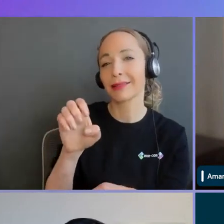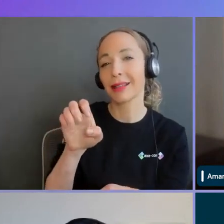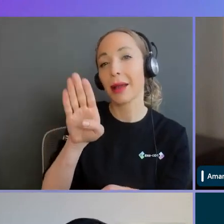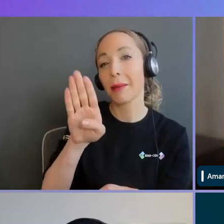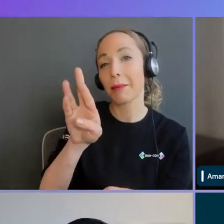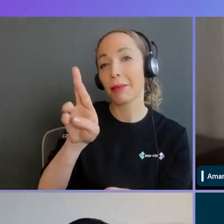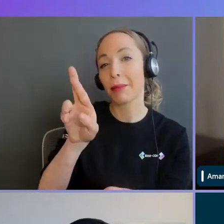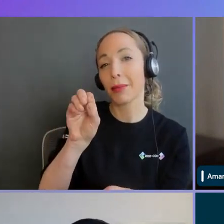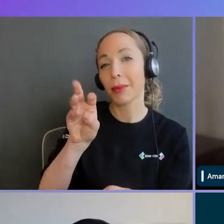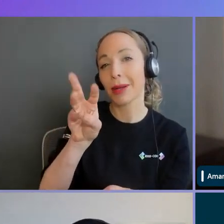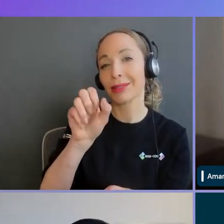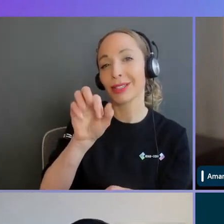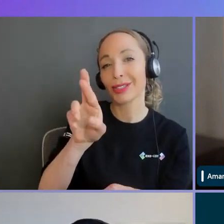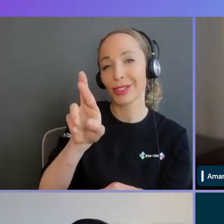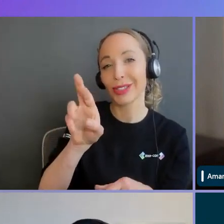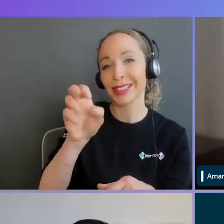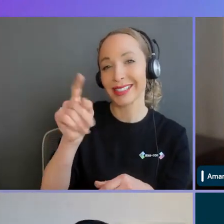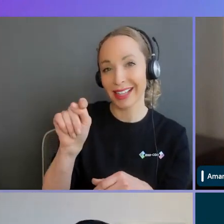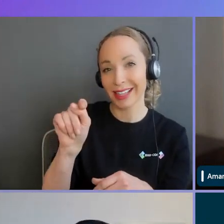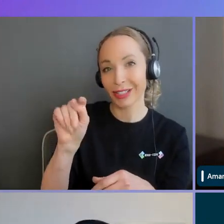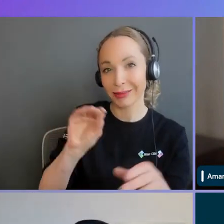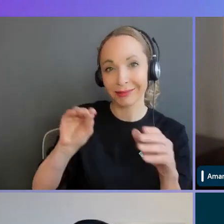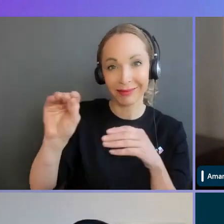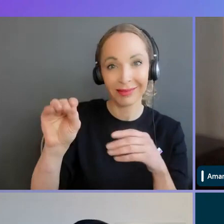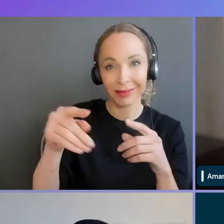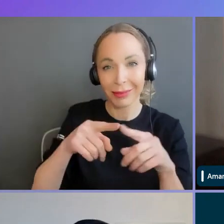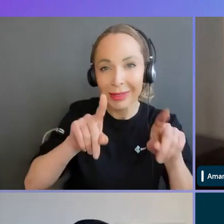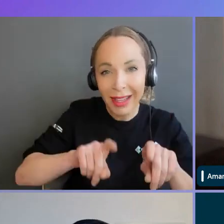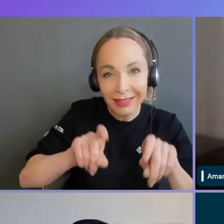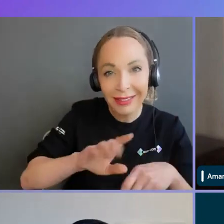. And fun fact, as part of the acceptance criteria in all of